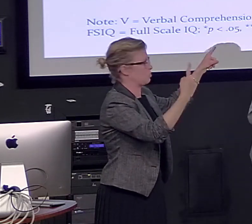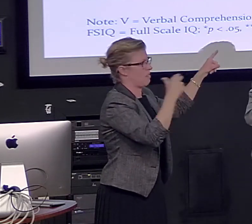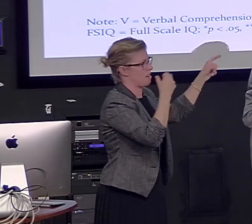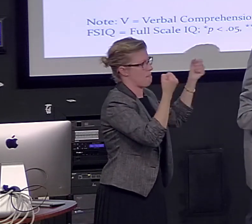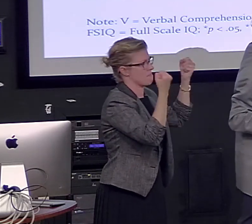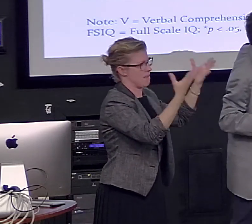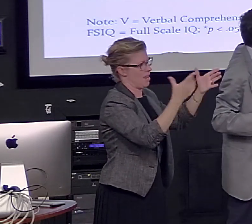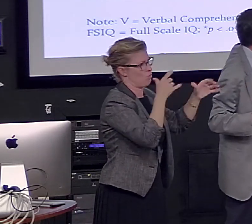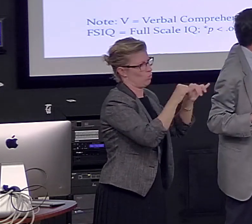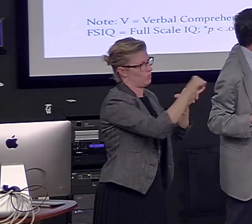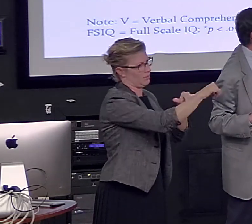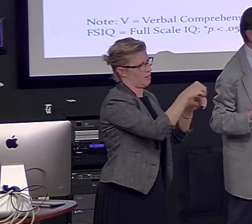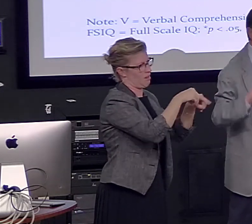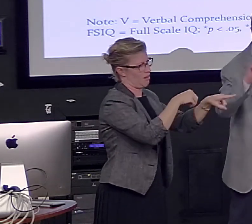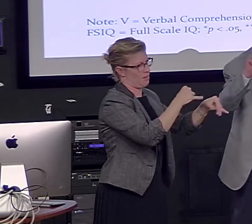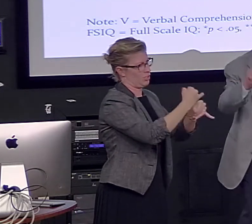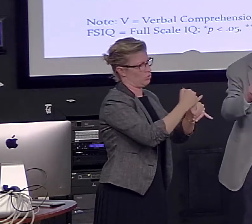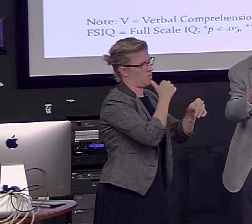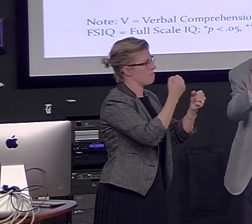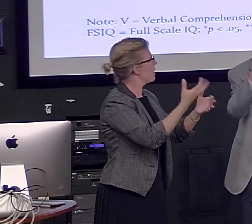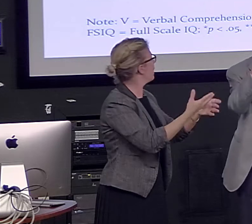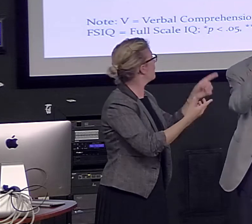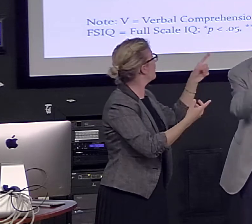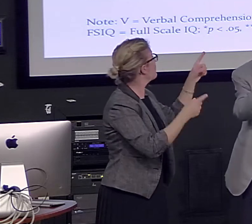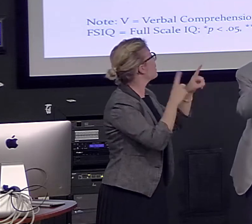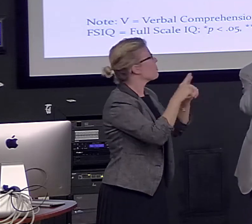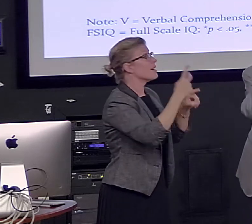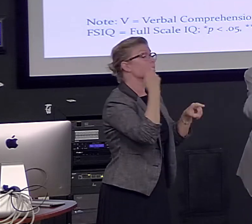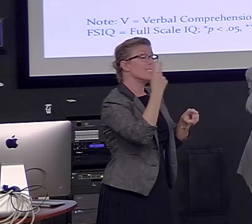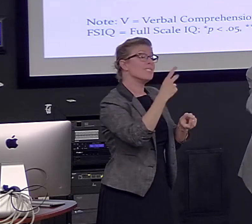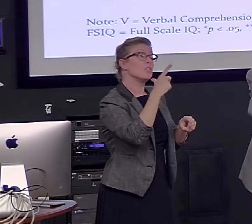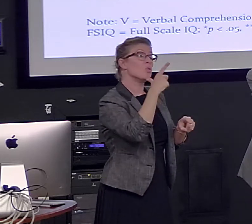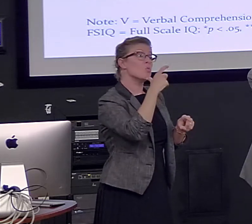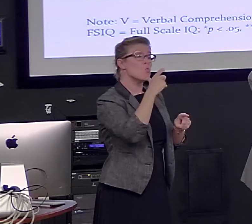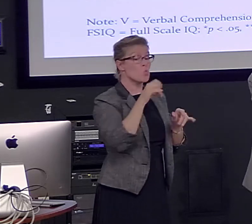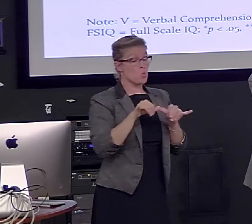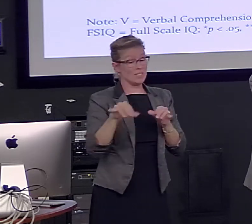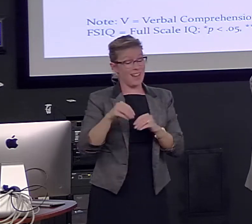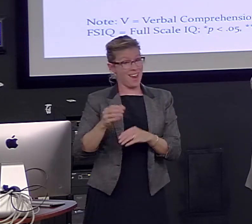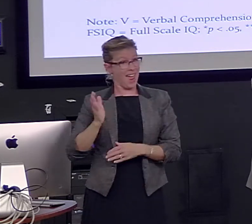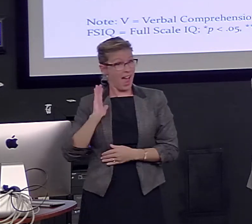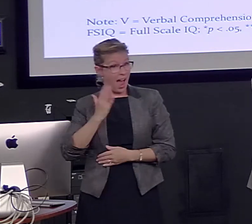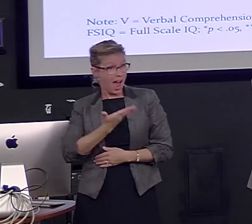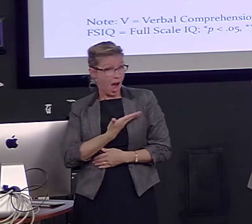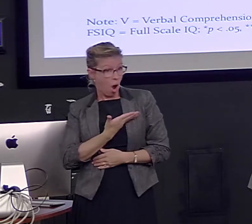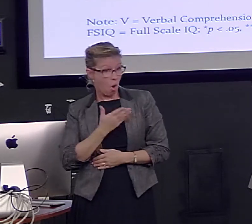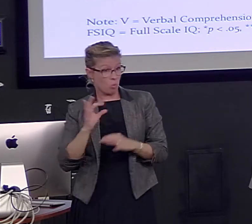But you can see there that the children that remained in our families over this period